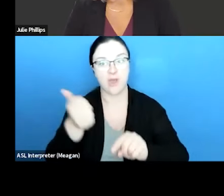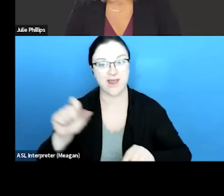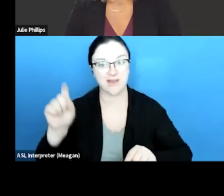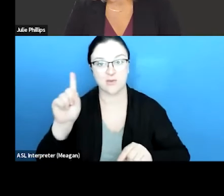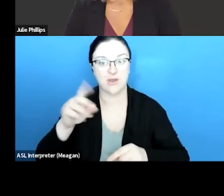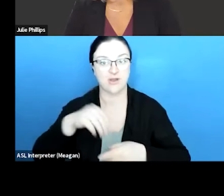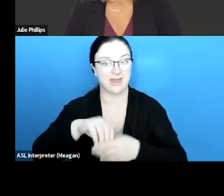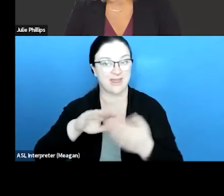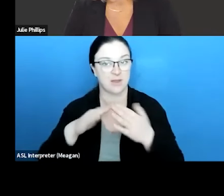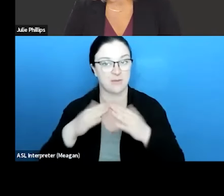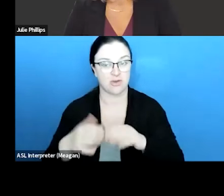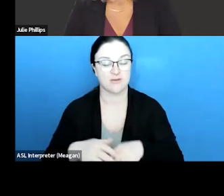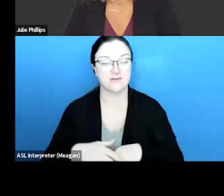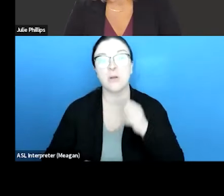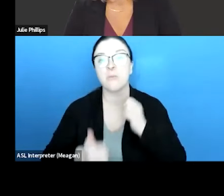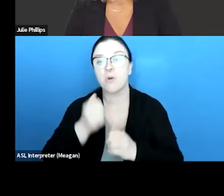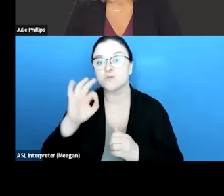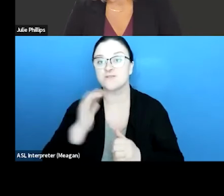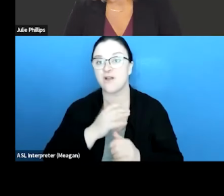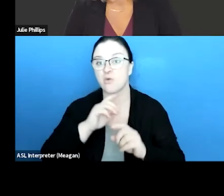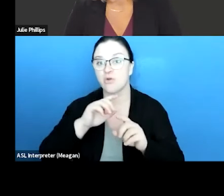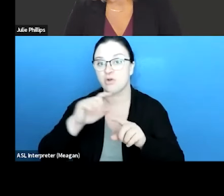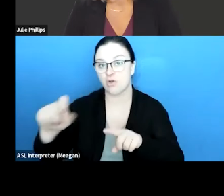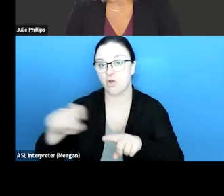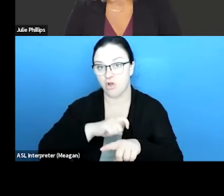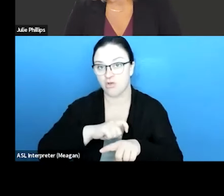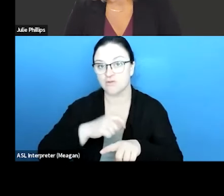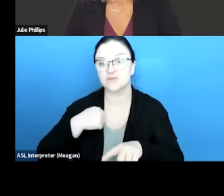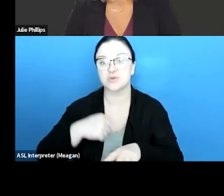The majority of the calls are responded to in a person's home.